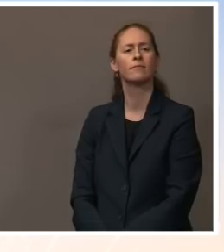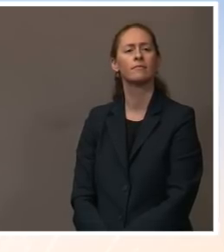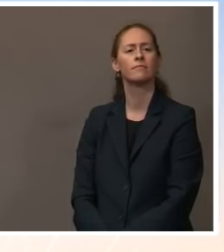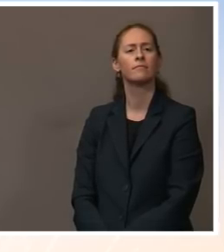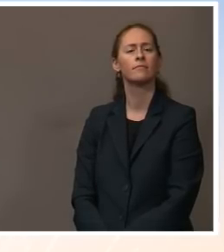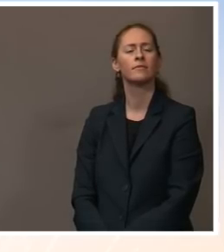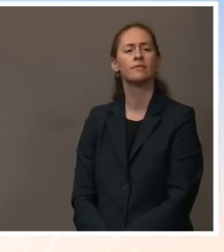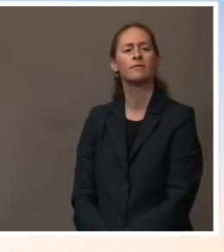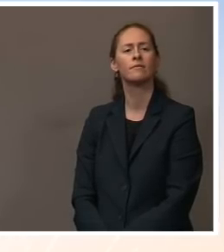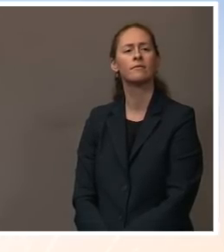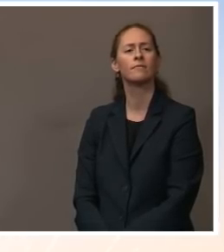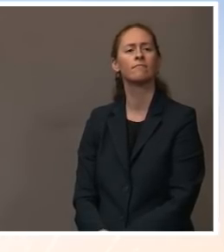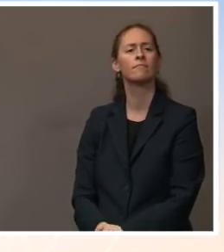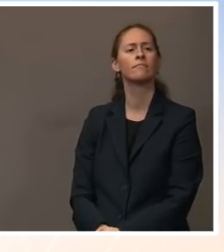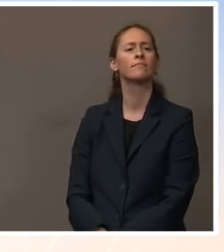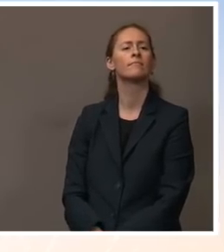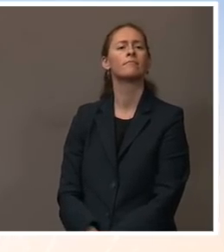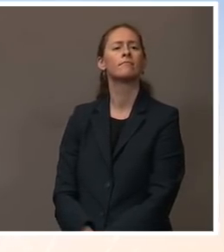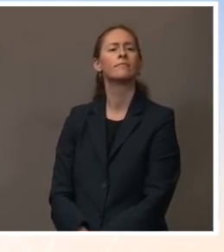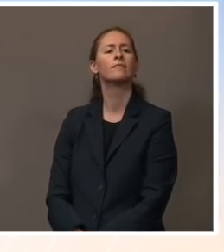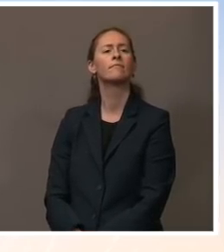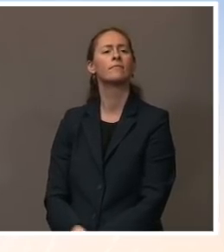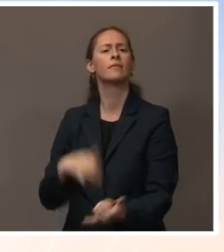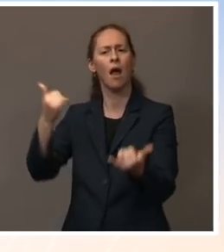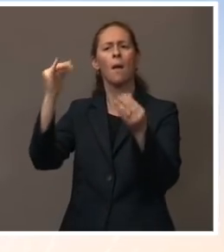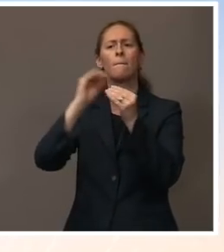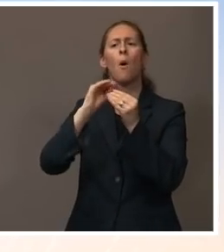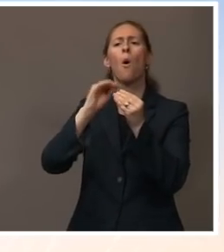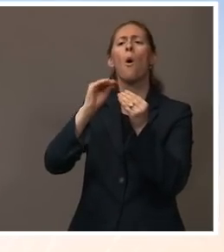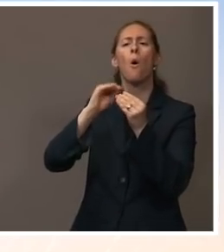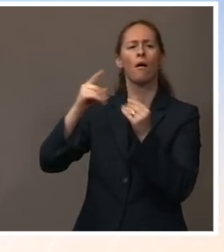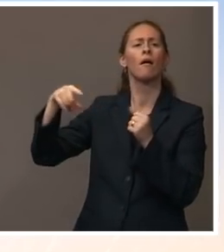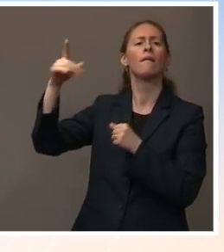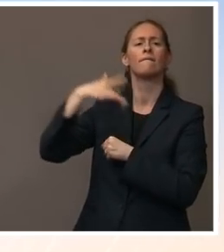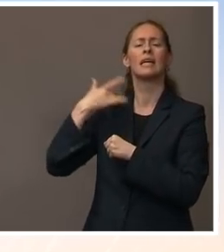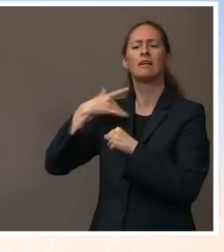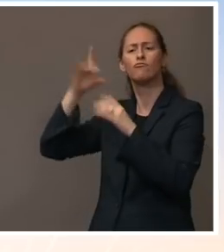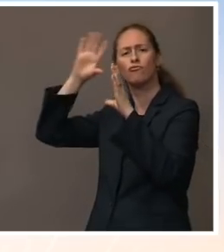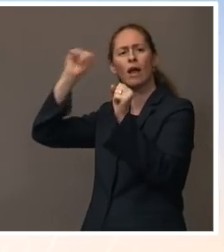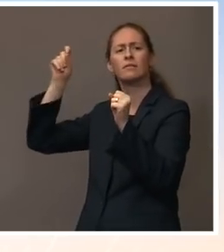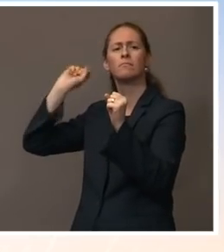"vocal," a lot more "out in front" on the issue. Do you guys believe the President has elevated this issue enough,